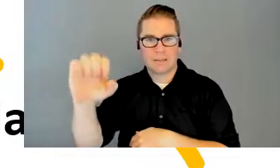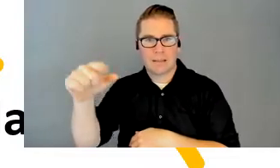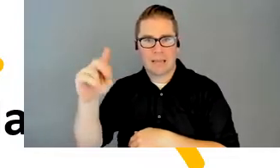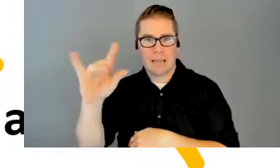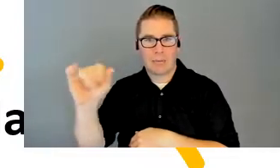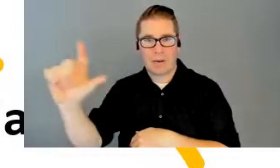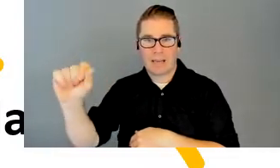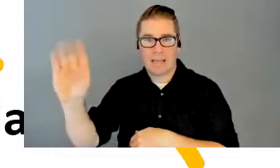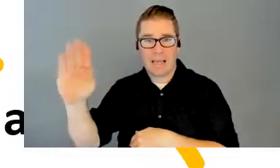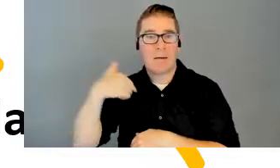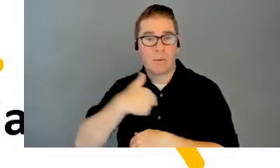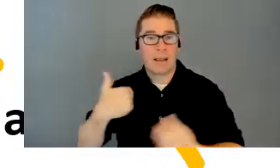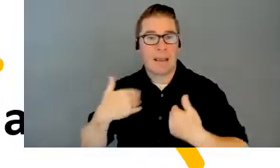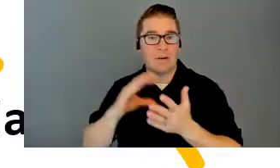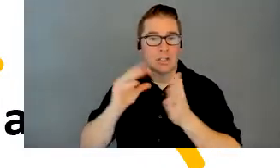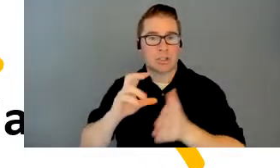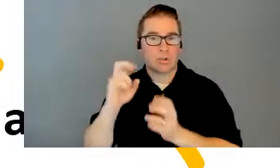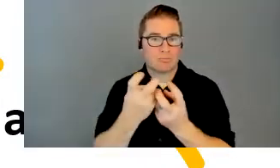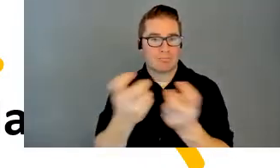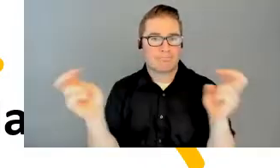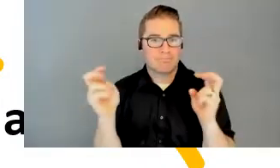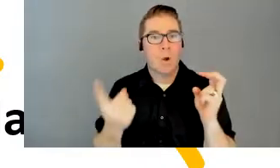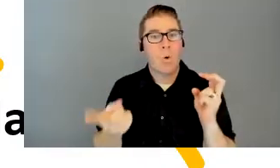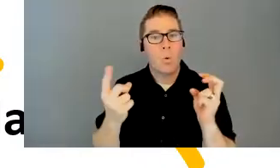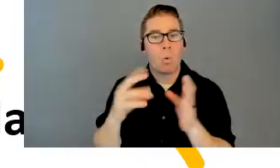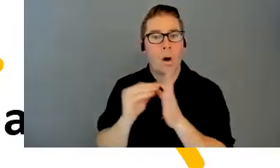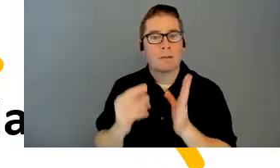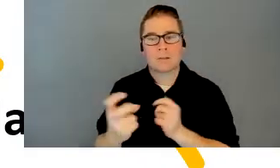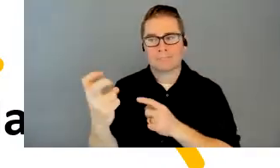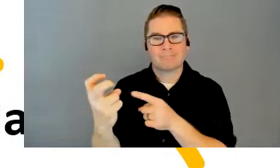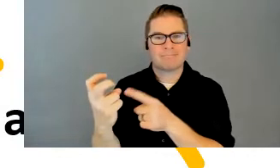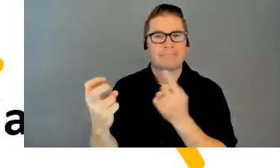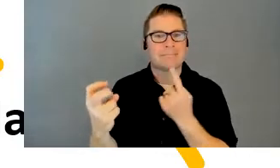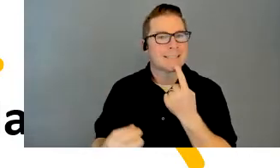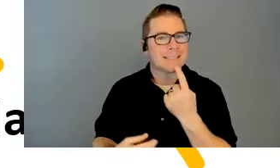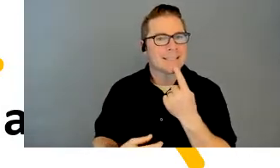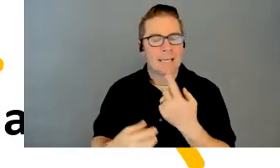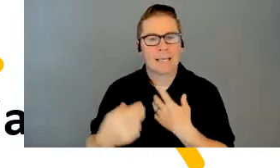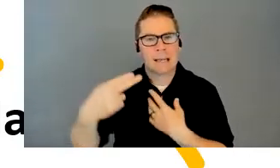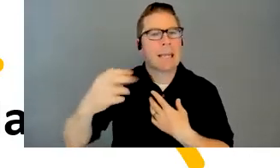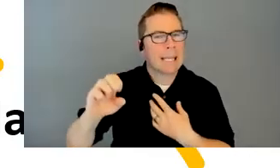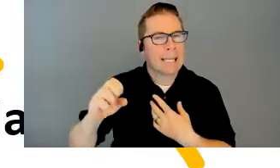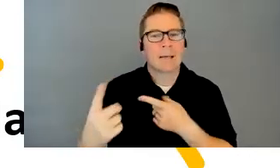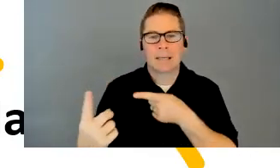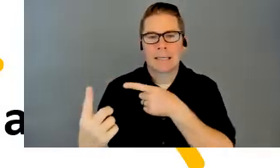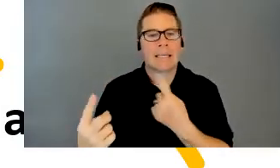and one of the students on the student panel said that he asked one of his instructors a question